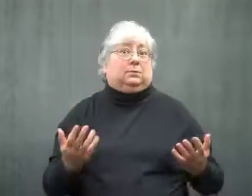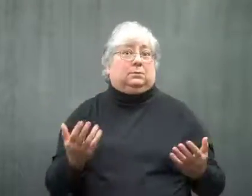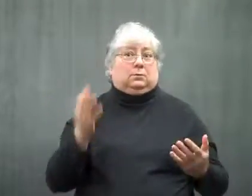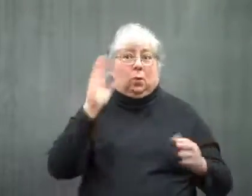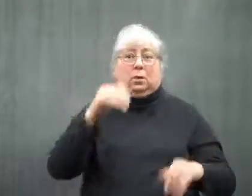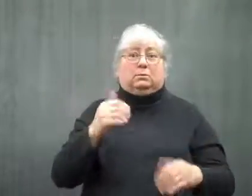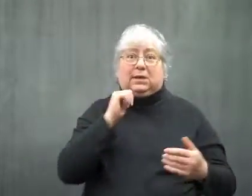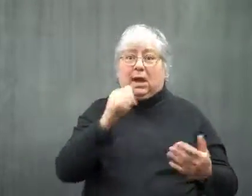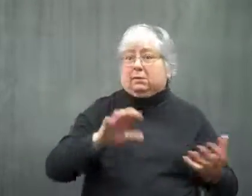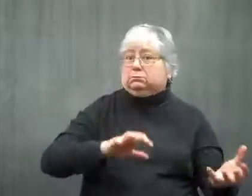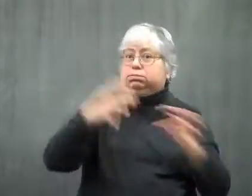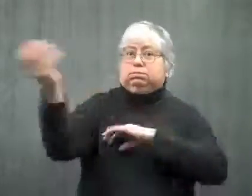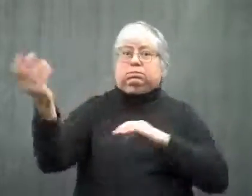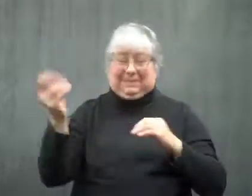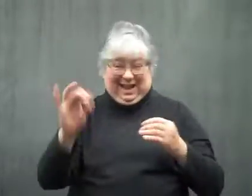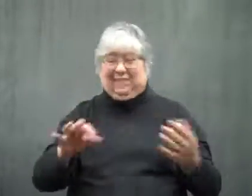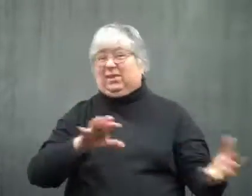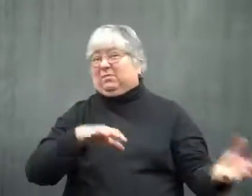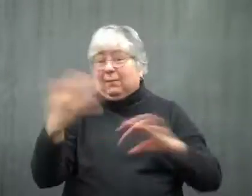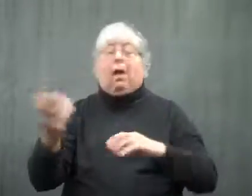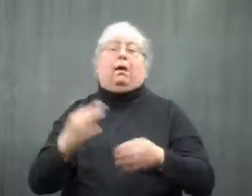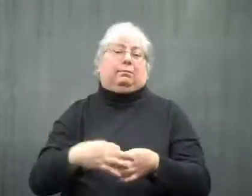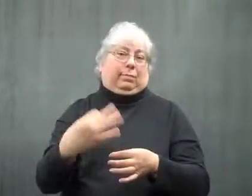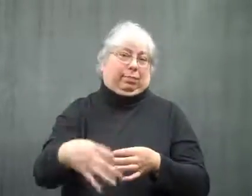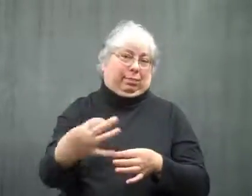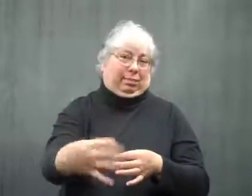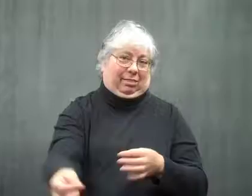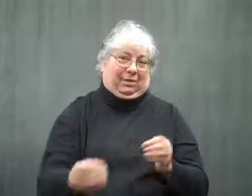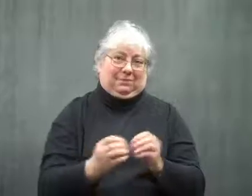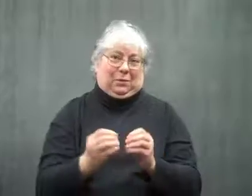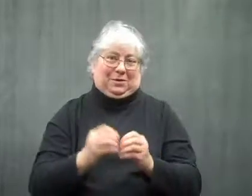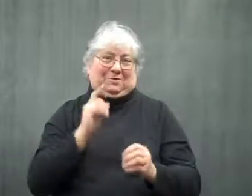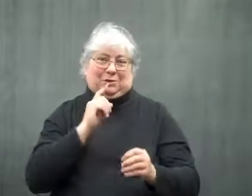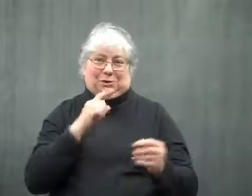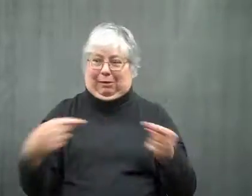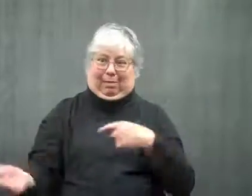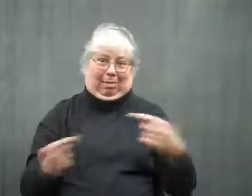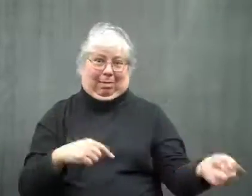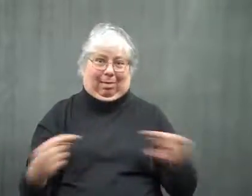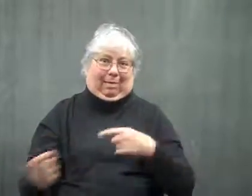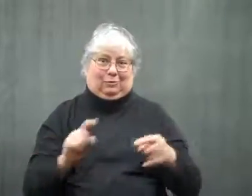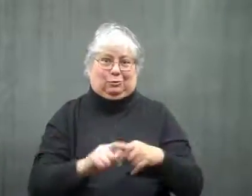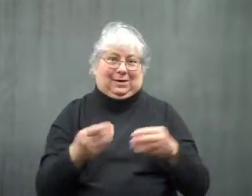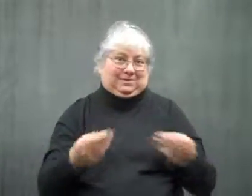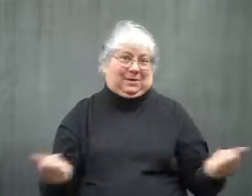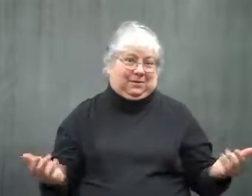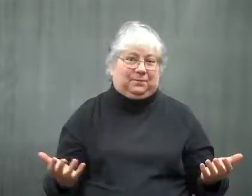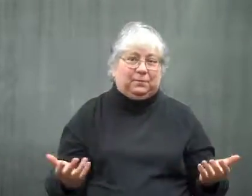Hopefully things won't fall apart. If they do, then there will be more delays as the two sides go back and forth trying to resolve it.